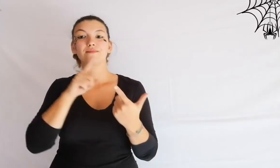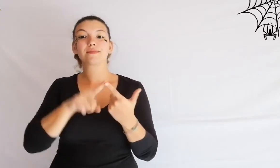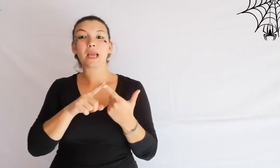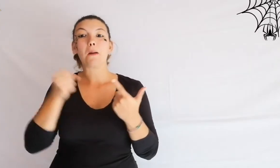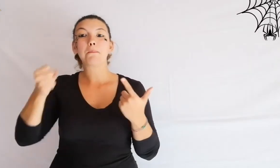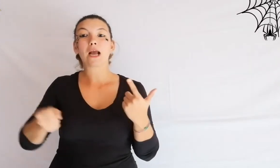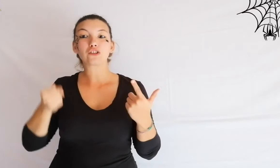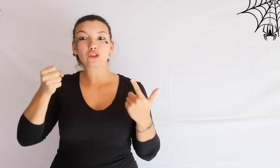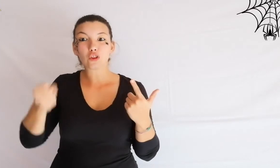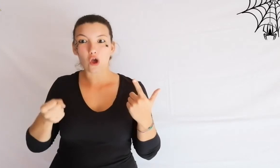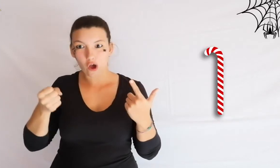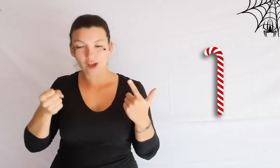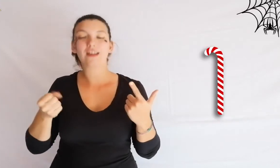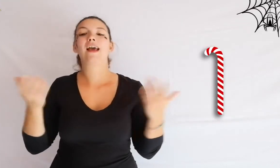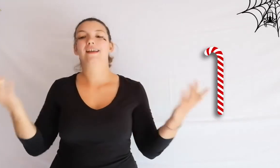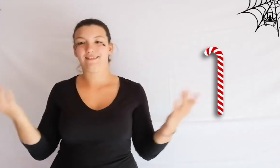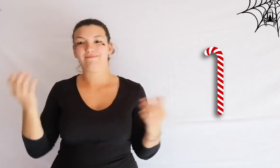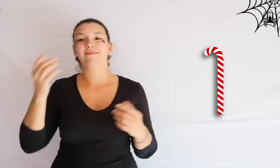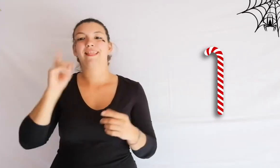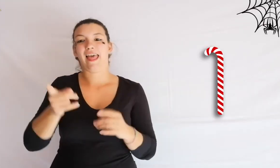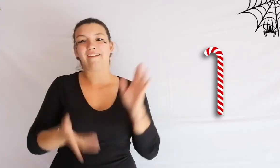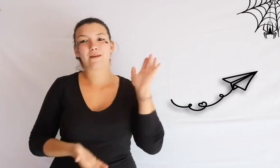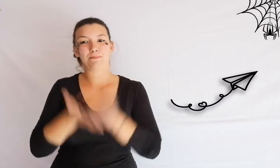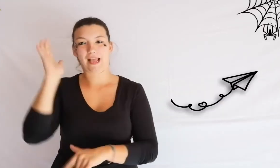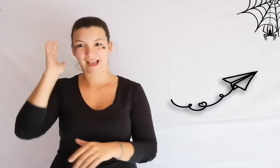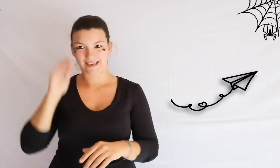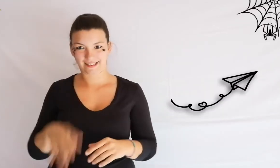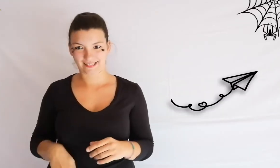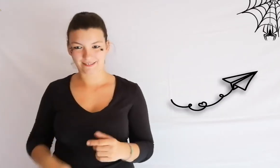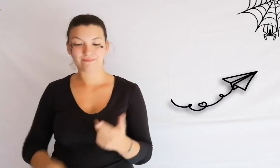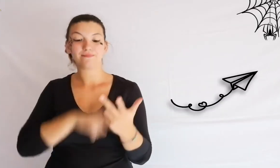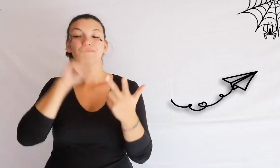if you find a stick you will leave, if you get the